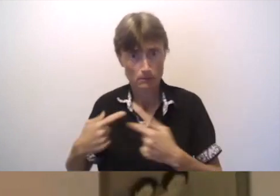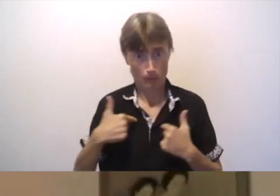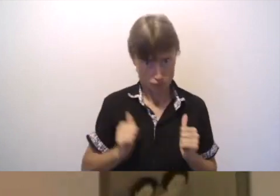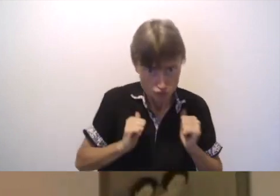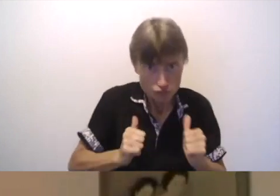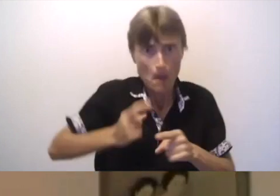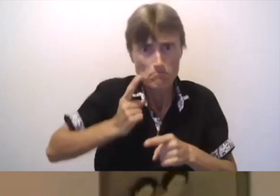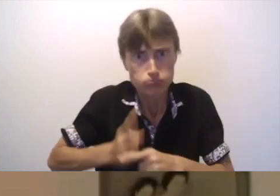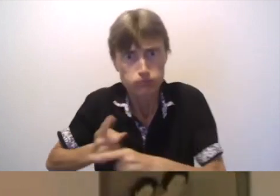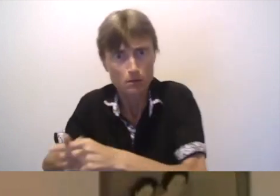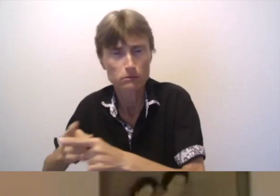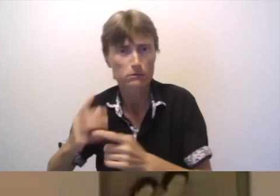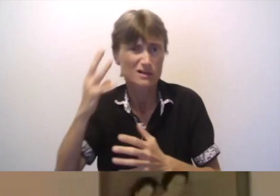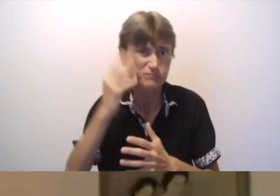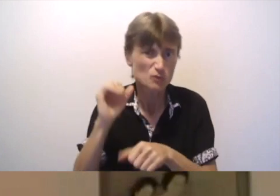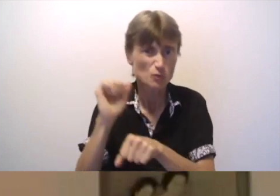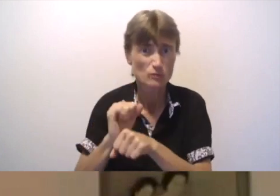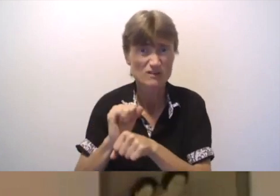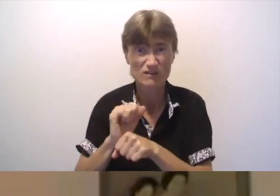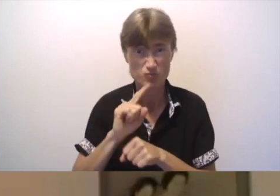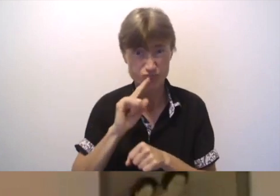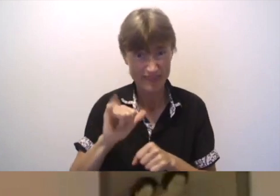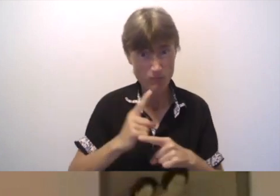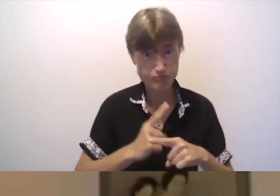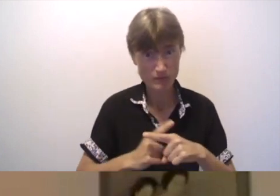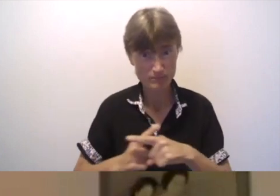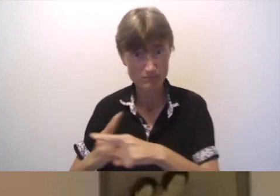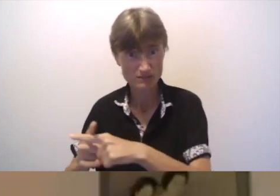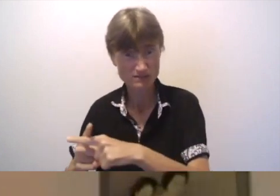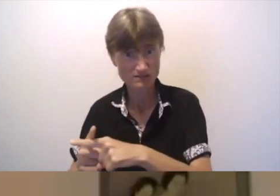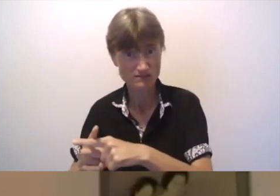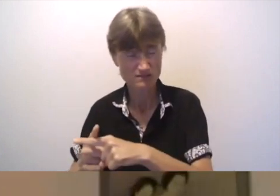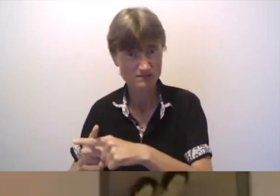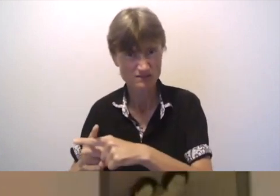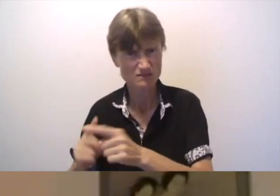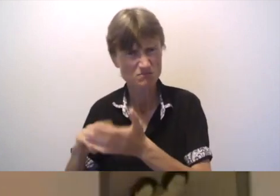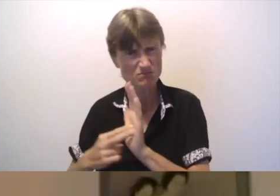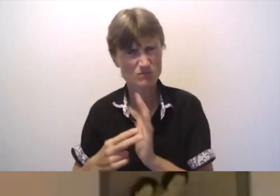all reside in the same person and so where are the boundaries many artists i